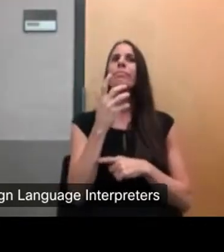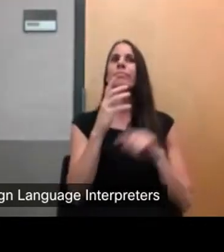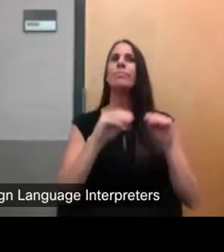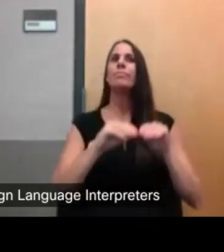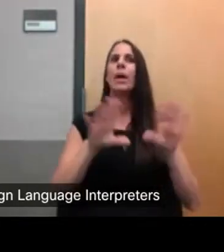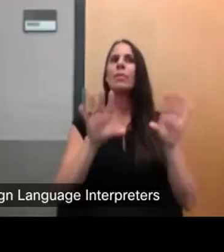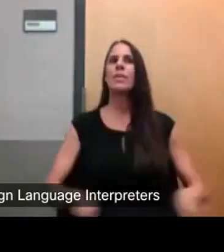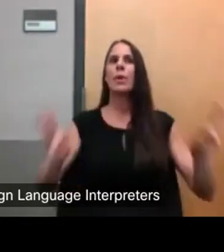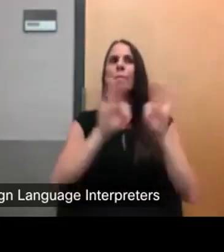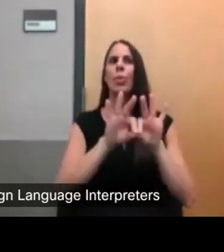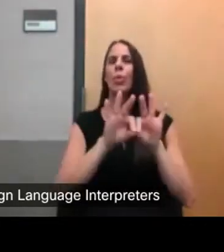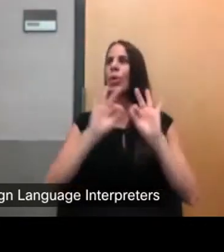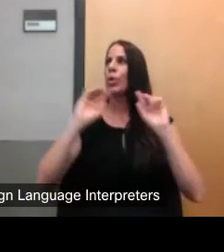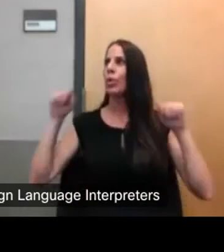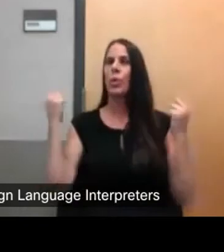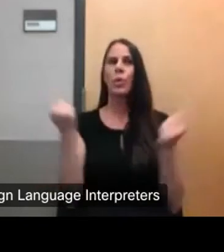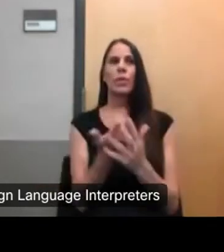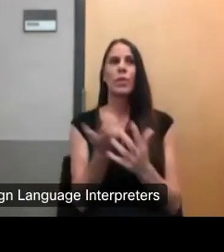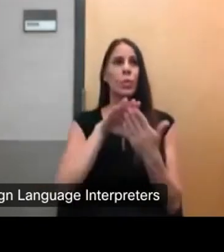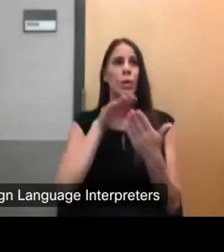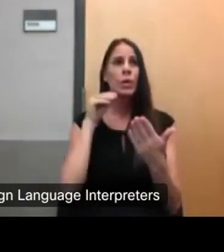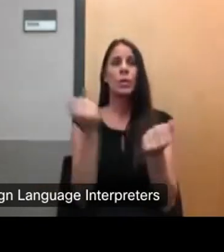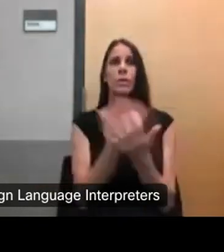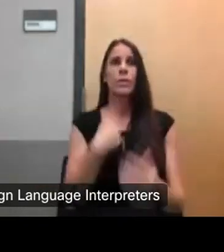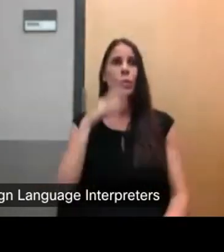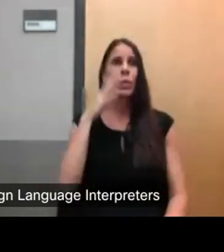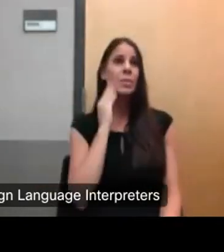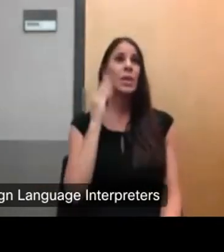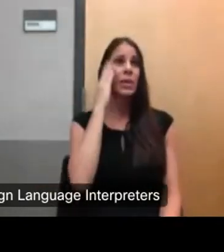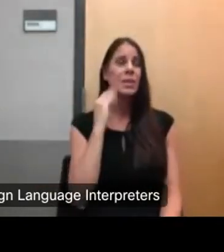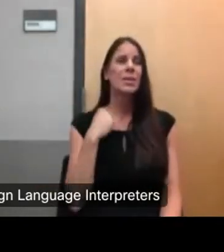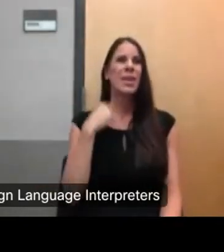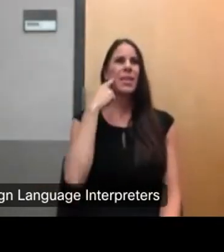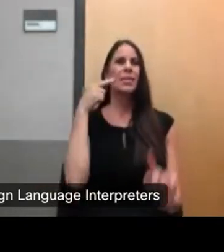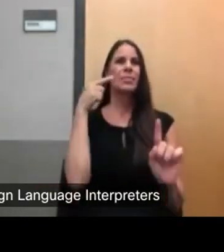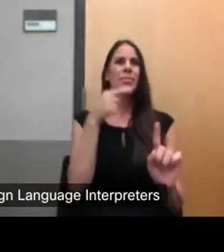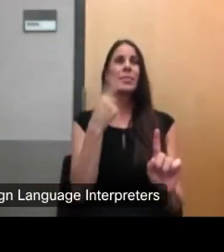everything that we've learned and what we've experienced. And I think, um, something that I think is really important that we've learned through